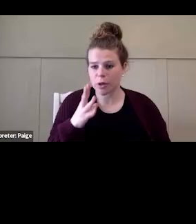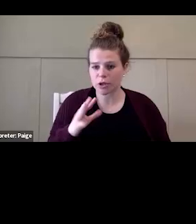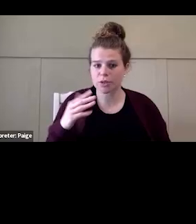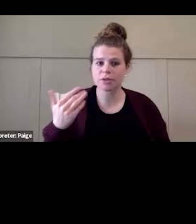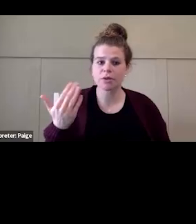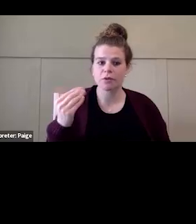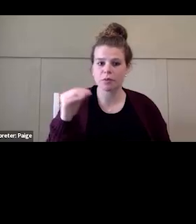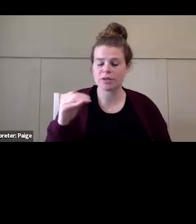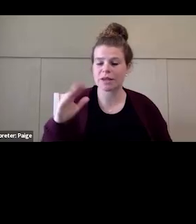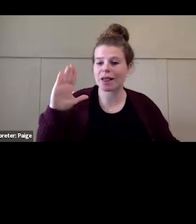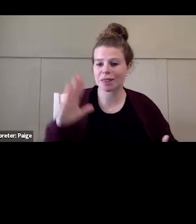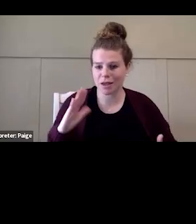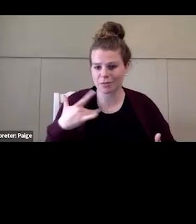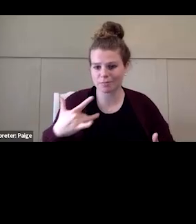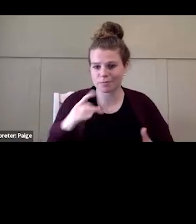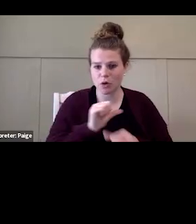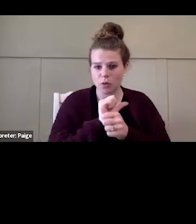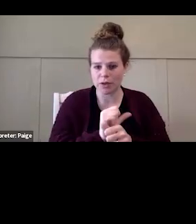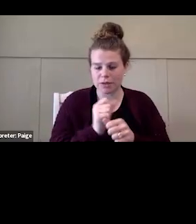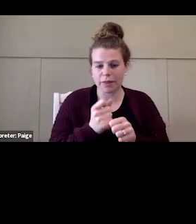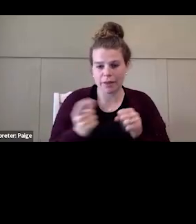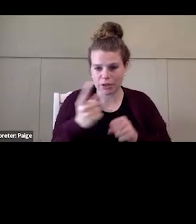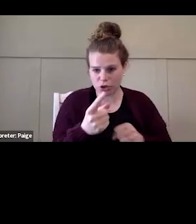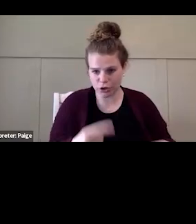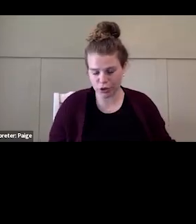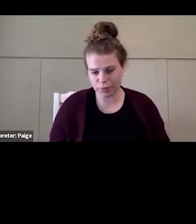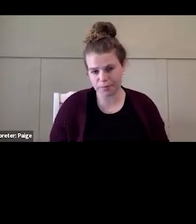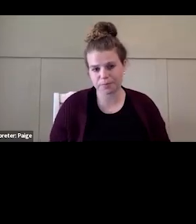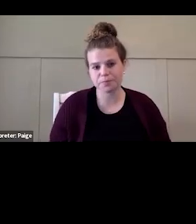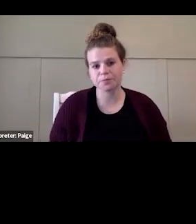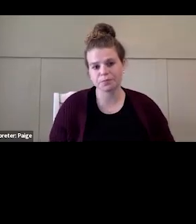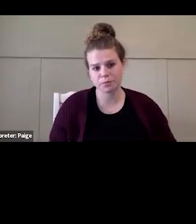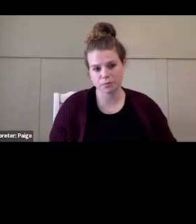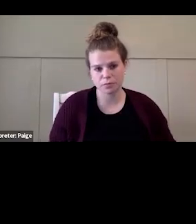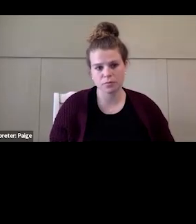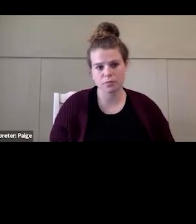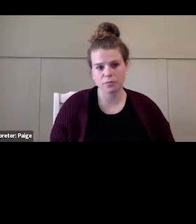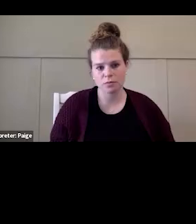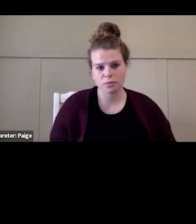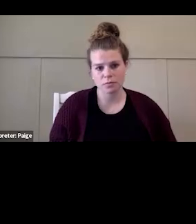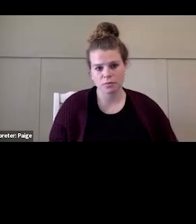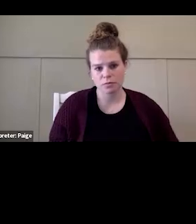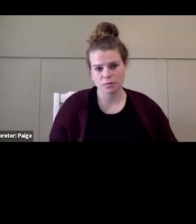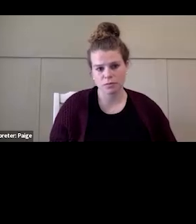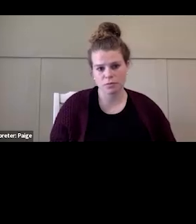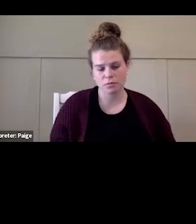to be arrested the following year. And then reductions were observed in police contacts